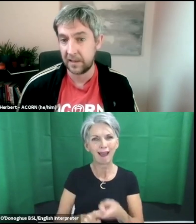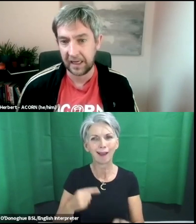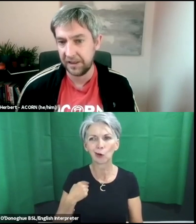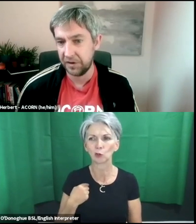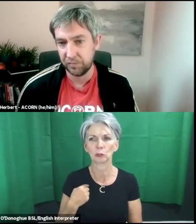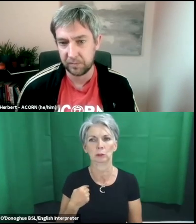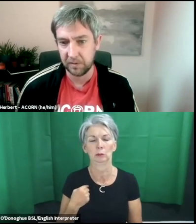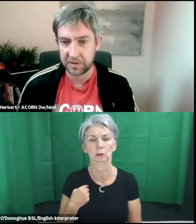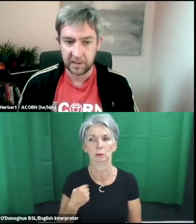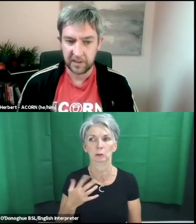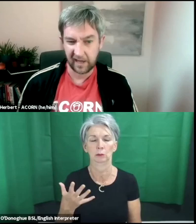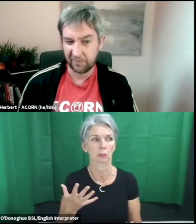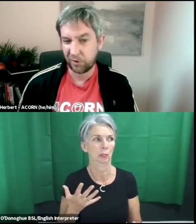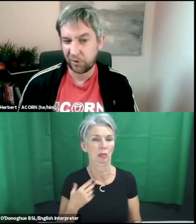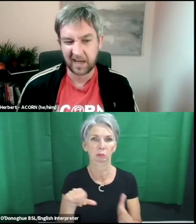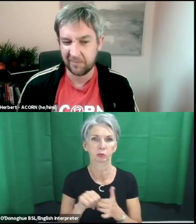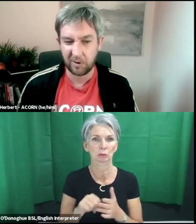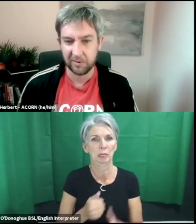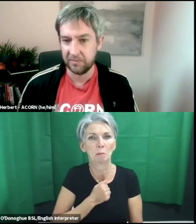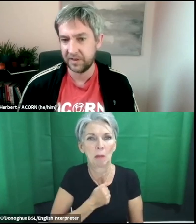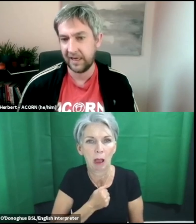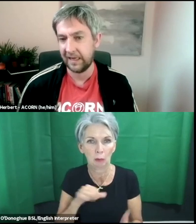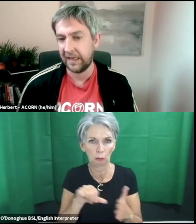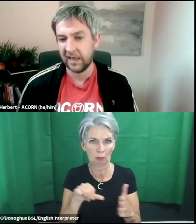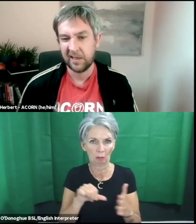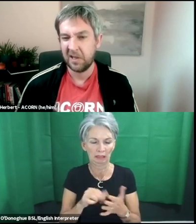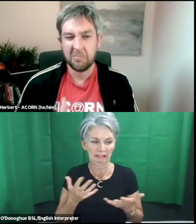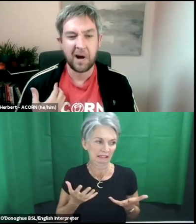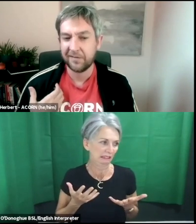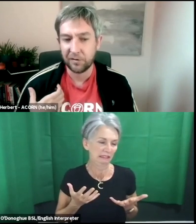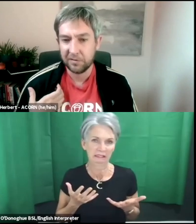as individual problems that are probably problems that are 'my fault'.